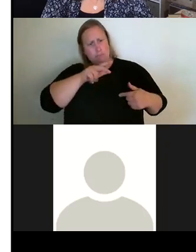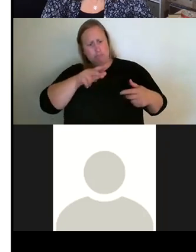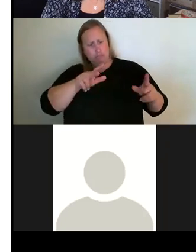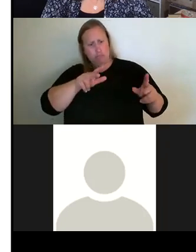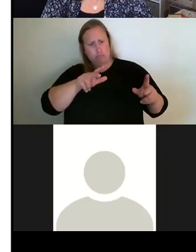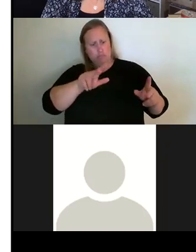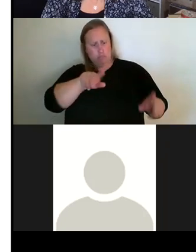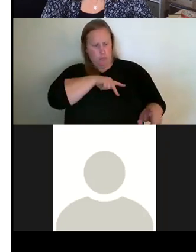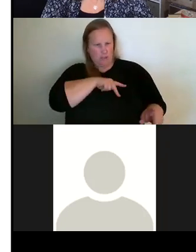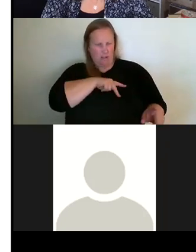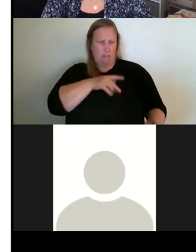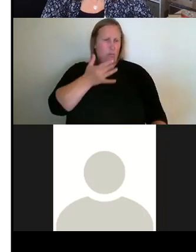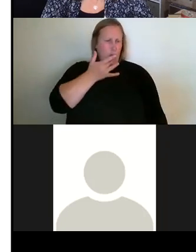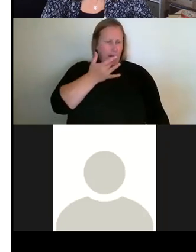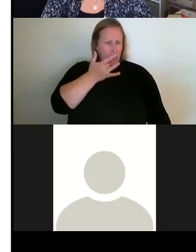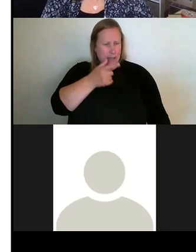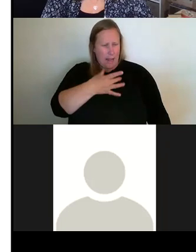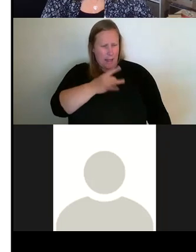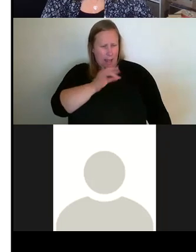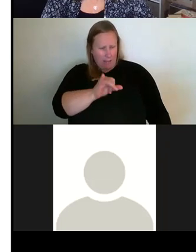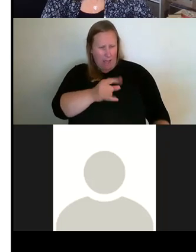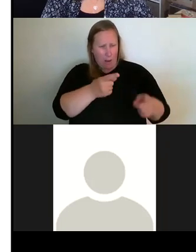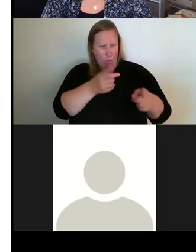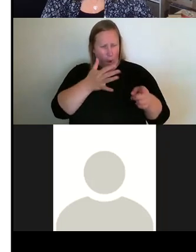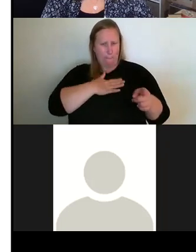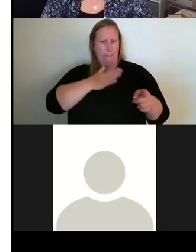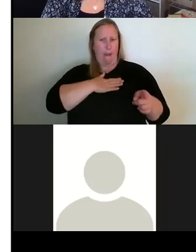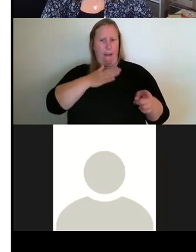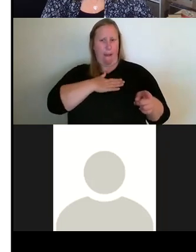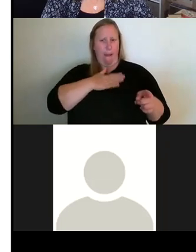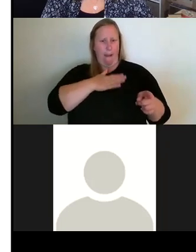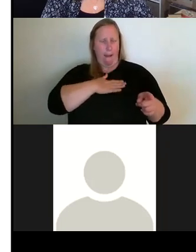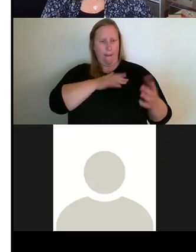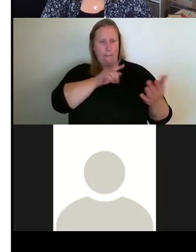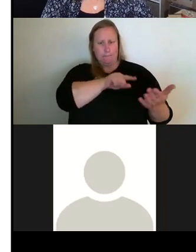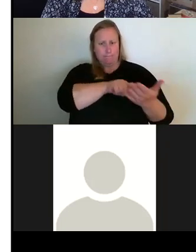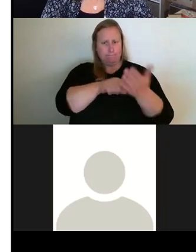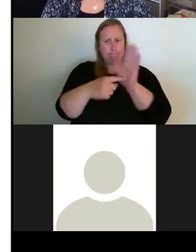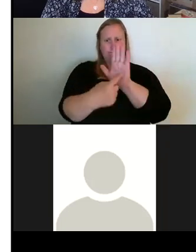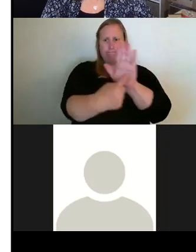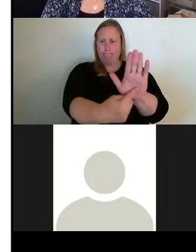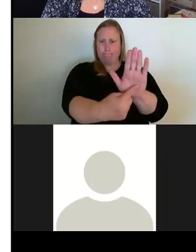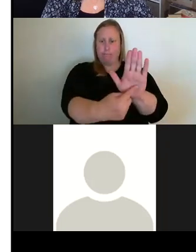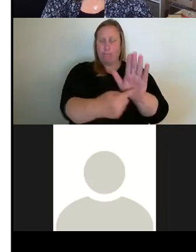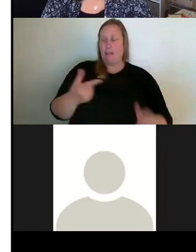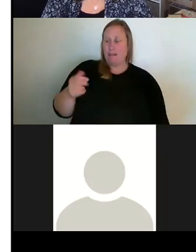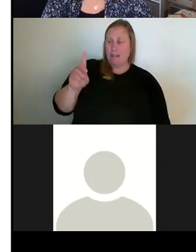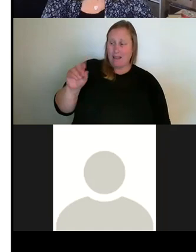and I can toggle so my preferences are exposed. Glenda may have a different set of